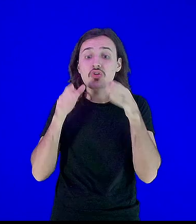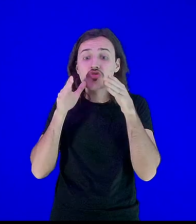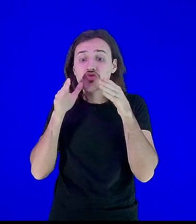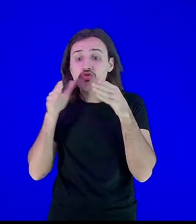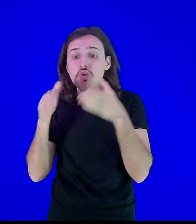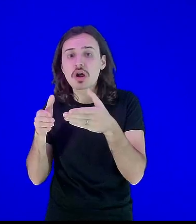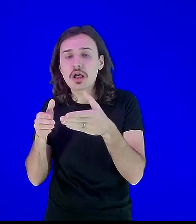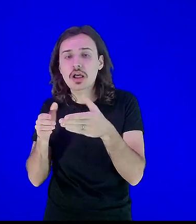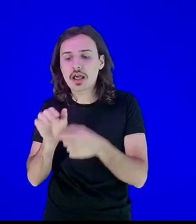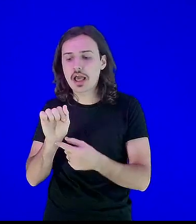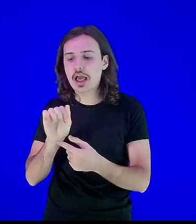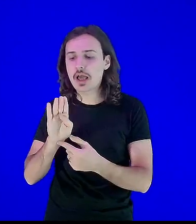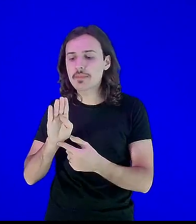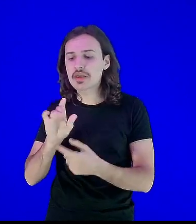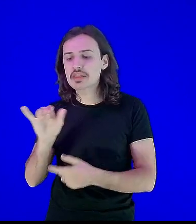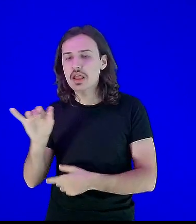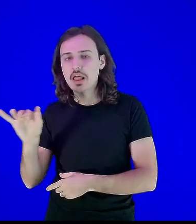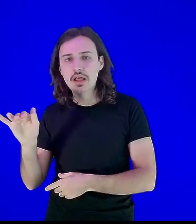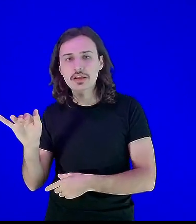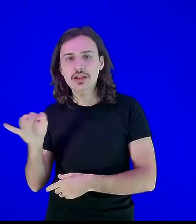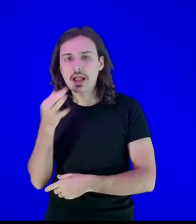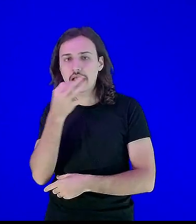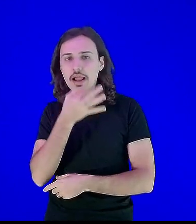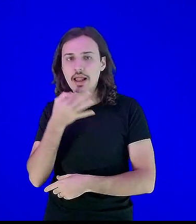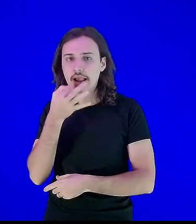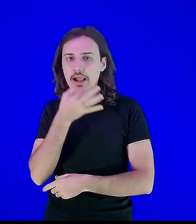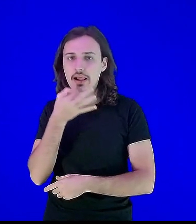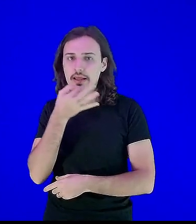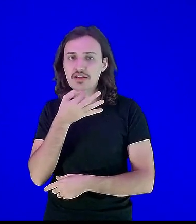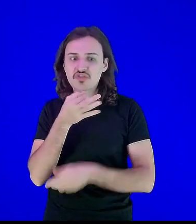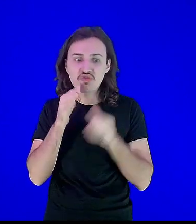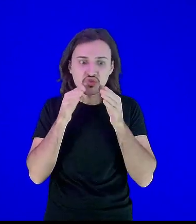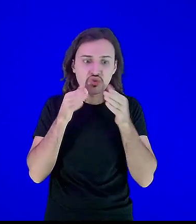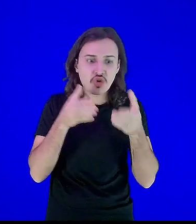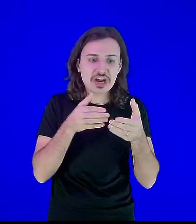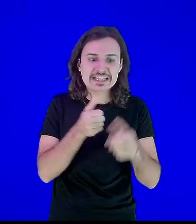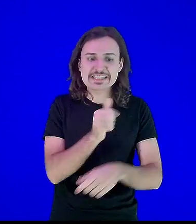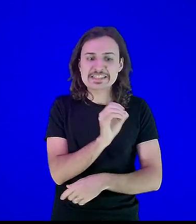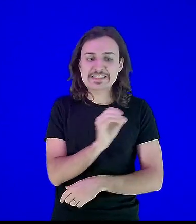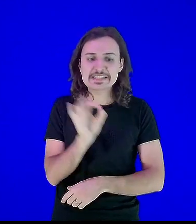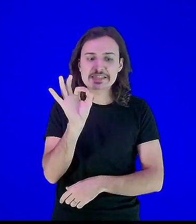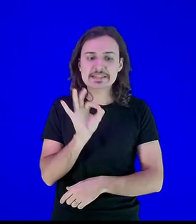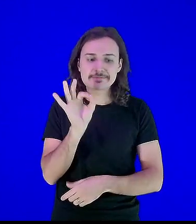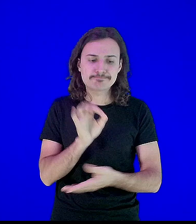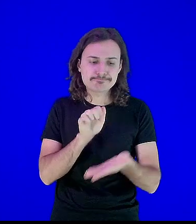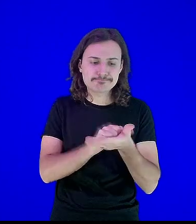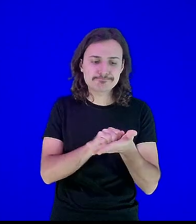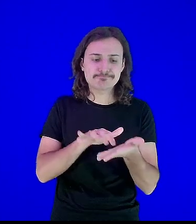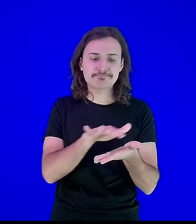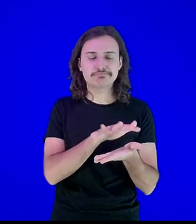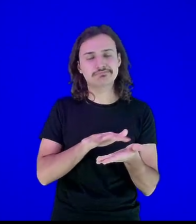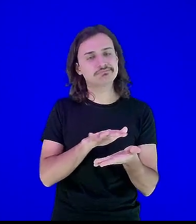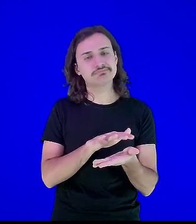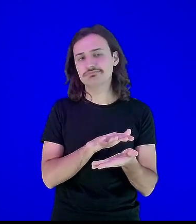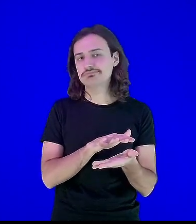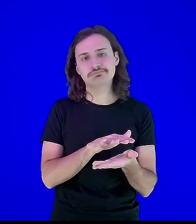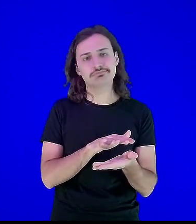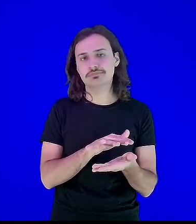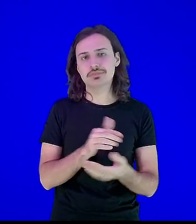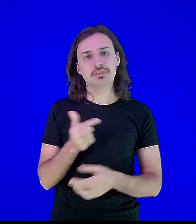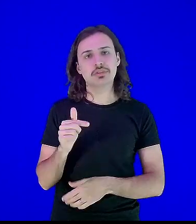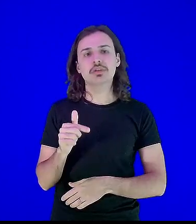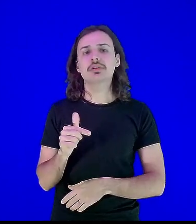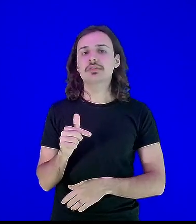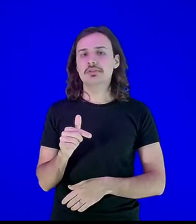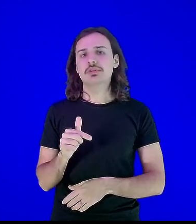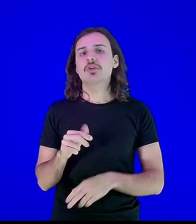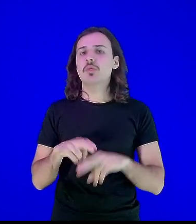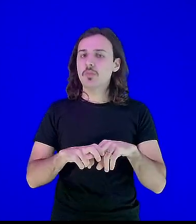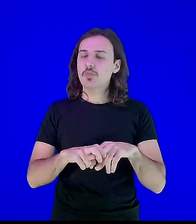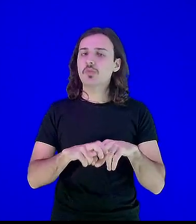so it's a bit hard to develop without having some models to, well, model after